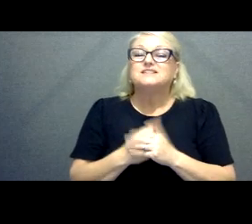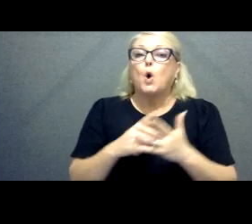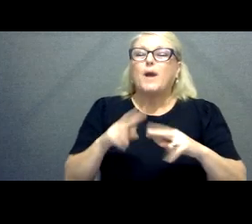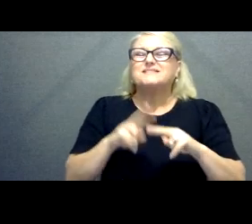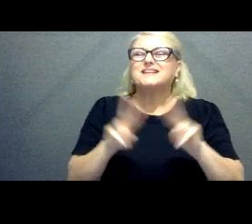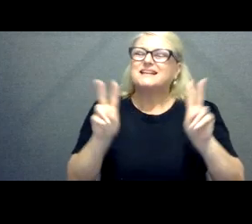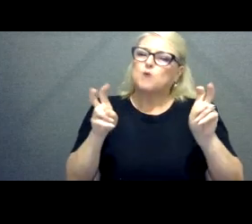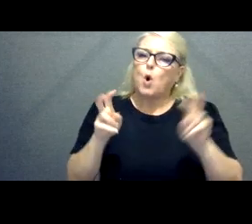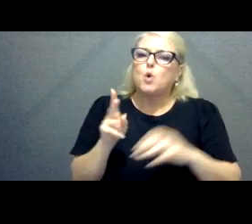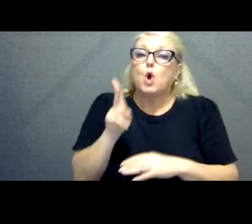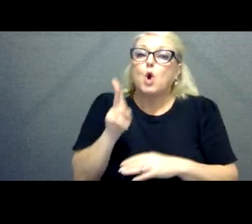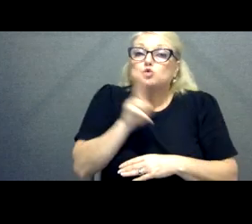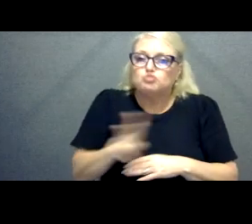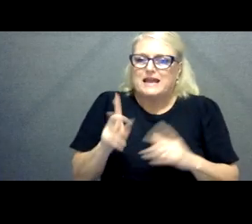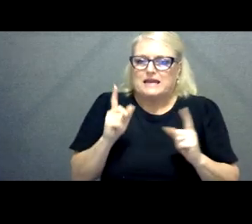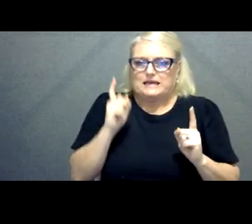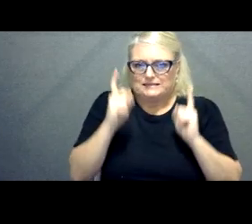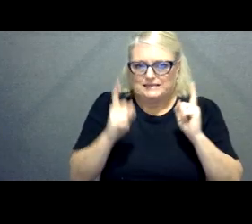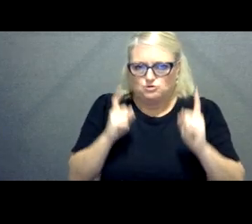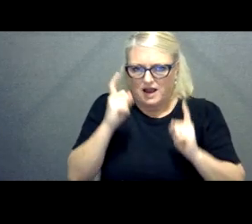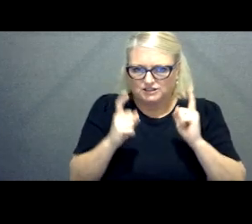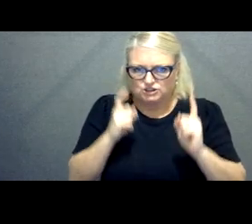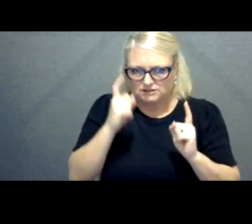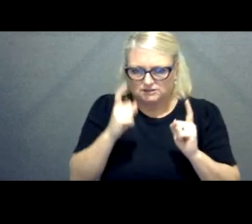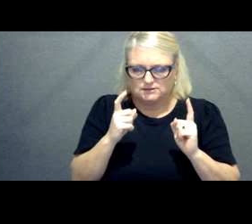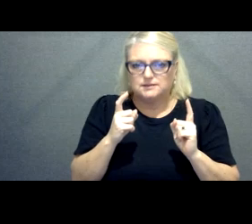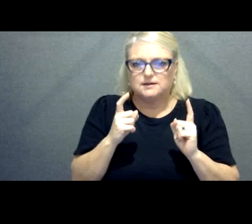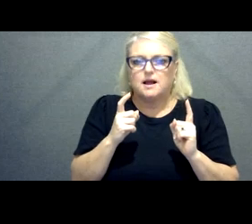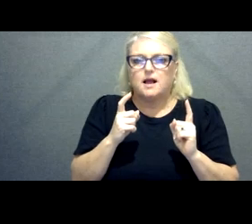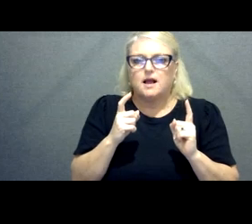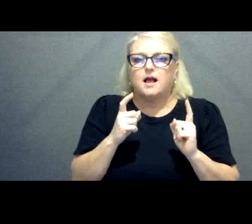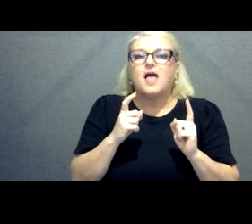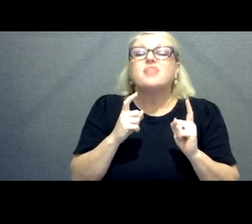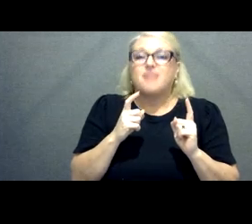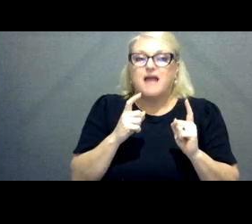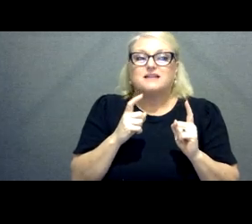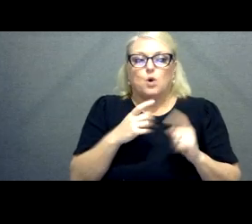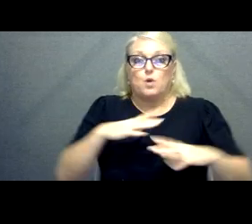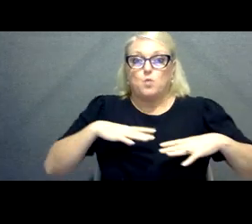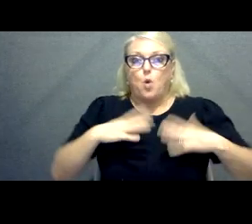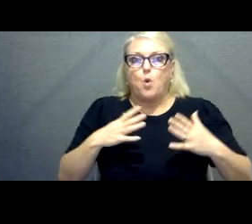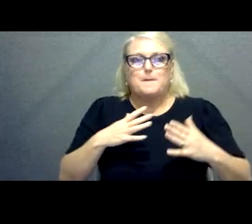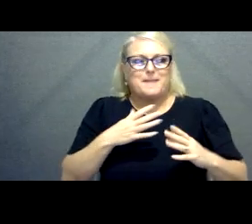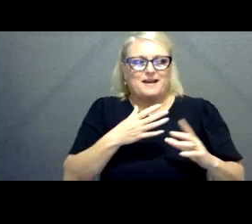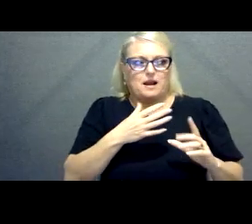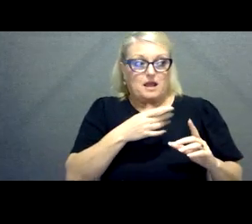the assessing officer it will automatically flow through to a senior officer to consider the matter